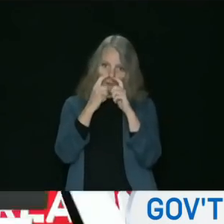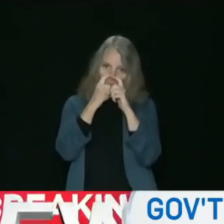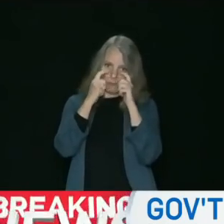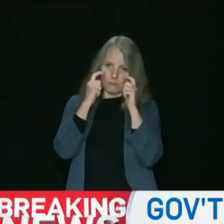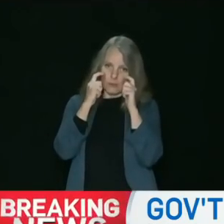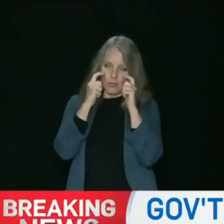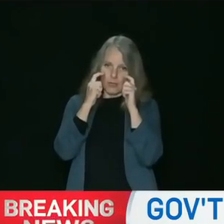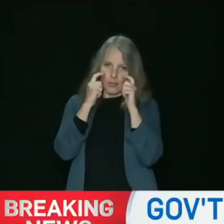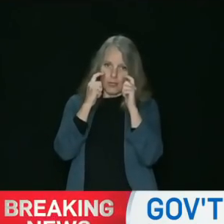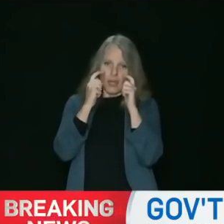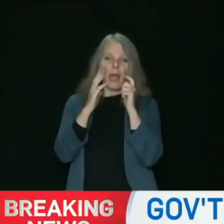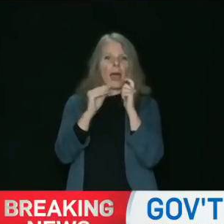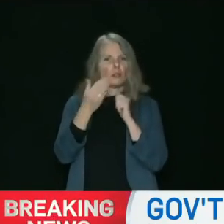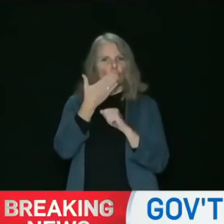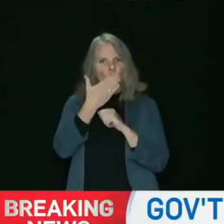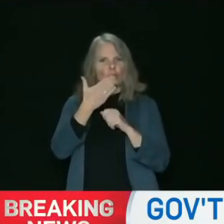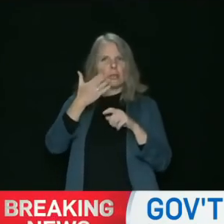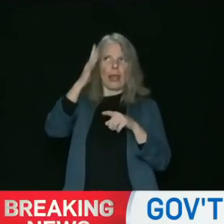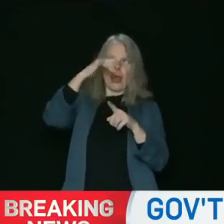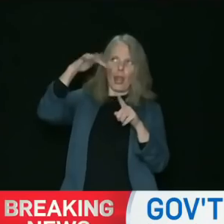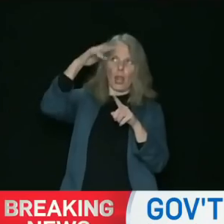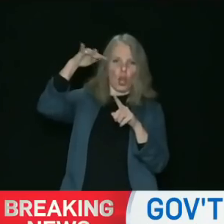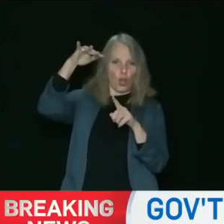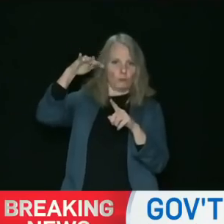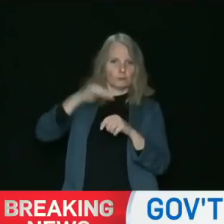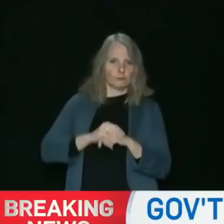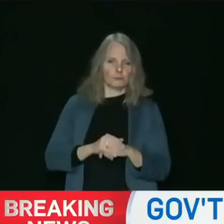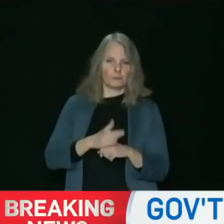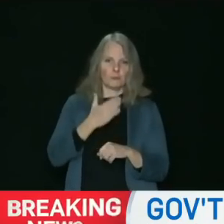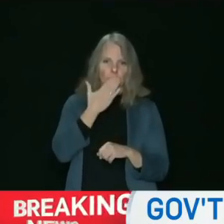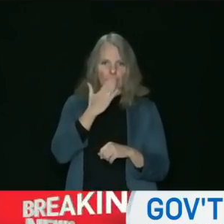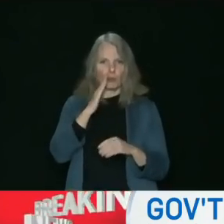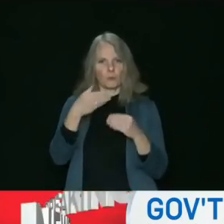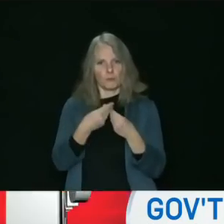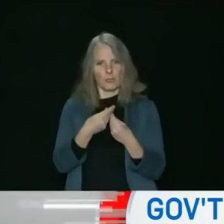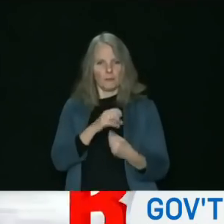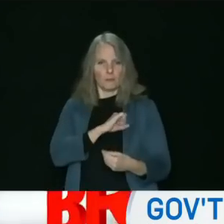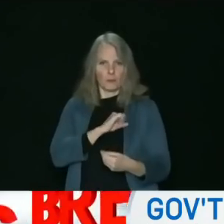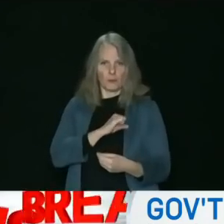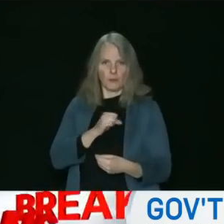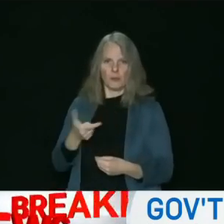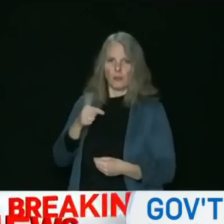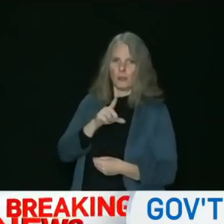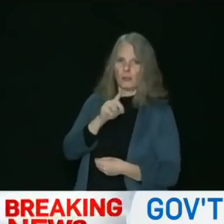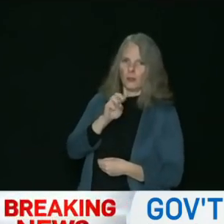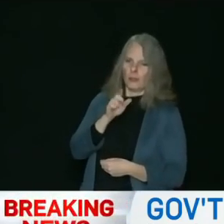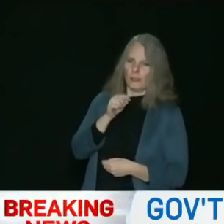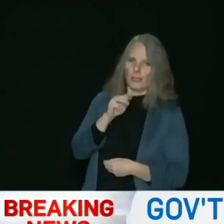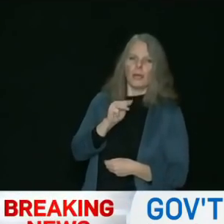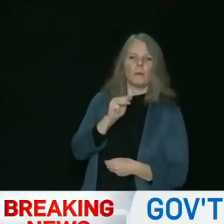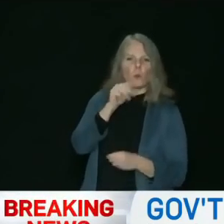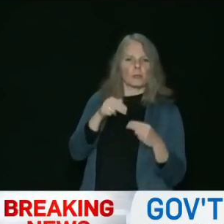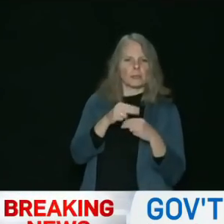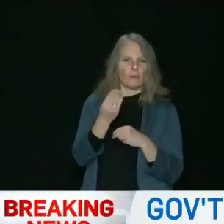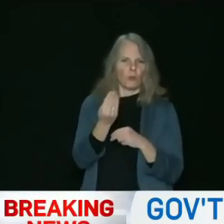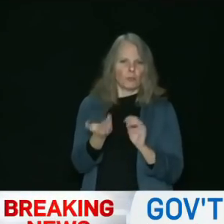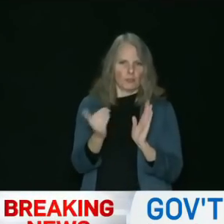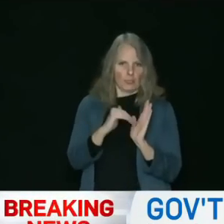HEALTH WEARING A GOOD QUALITY FACIAL MASK THAT IS WELL ADJUSTED AND MAINTAIN GOOD VENTILATION.